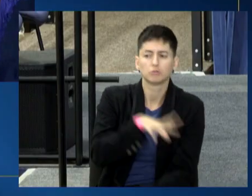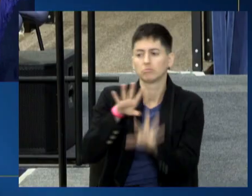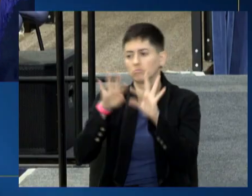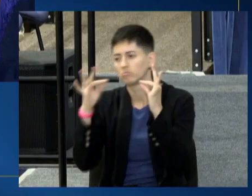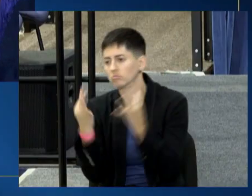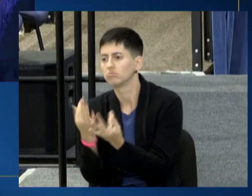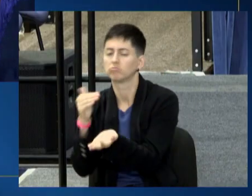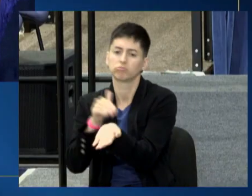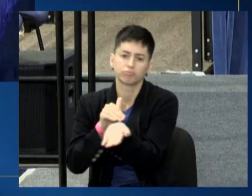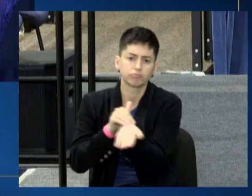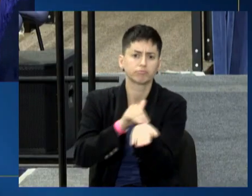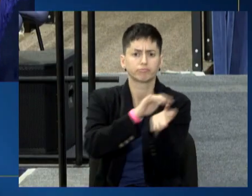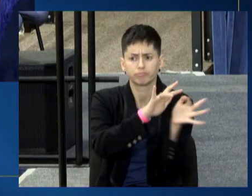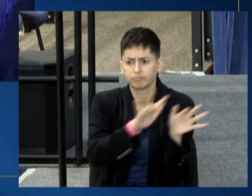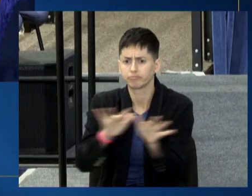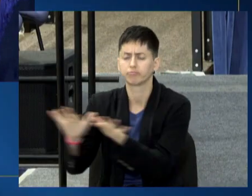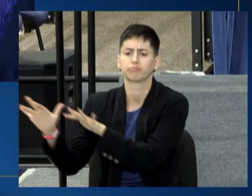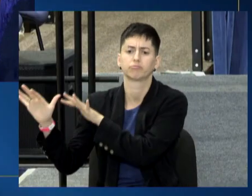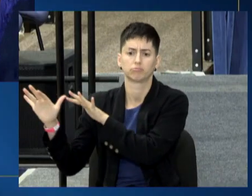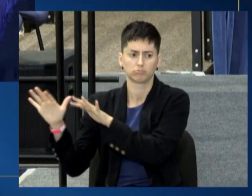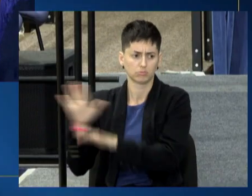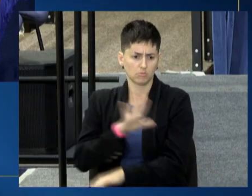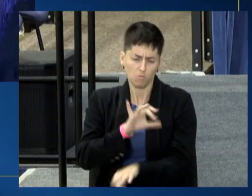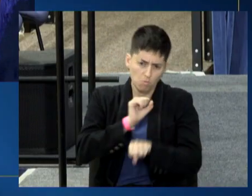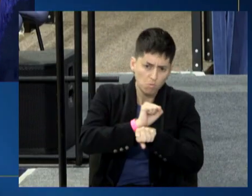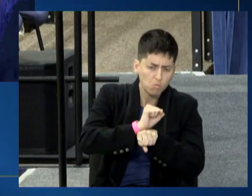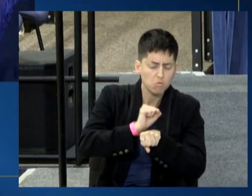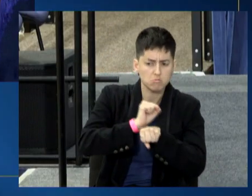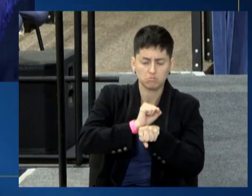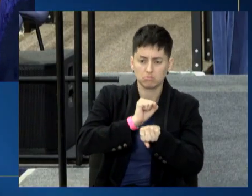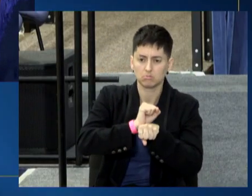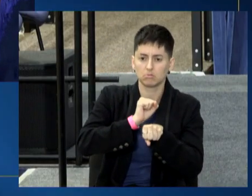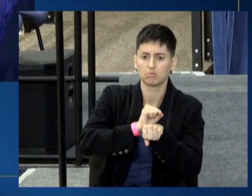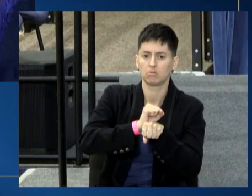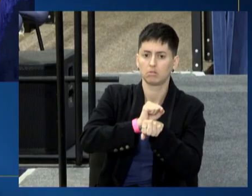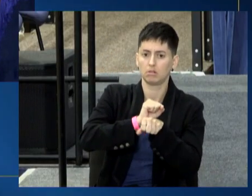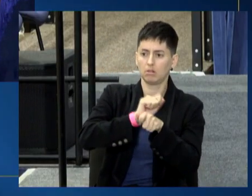have led to the historic expansion of access to patient navigation services,